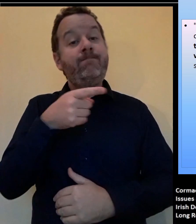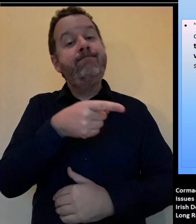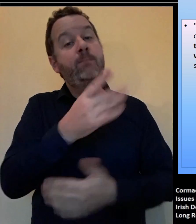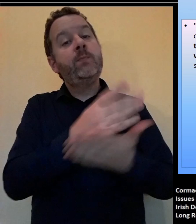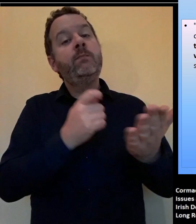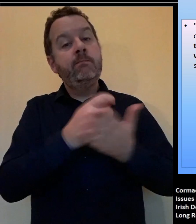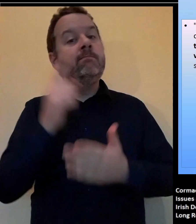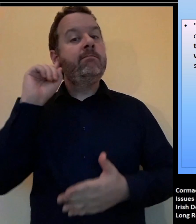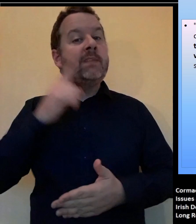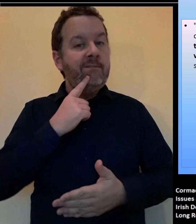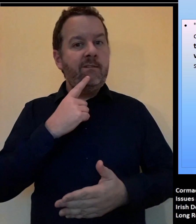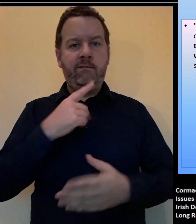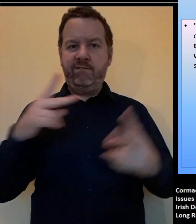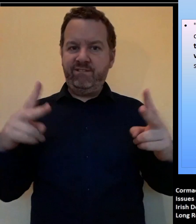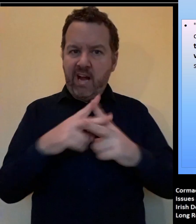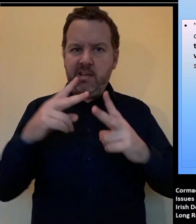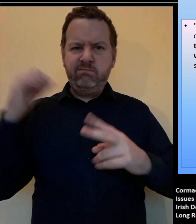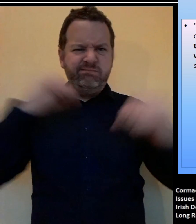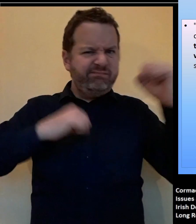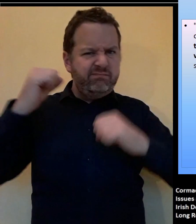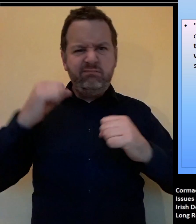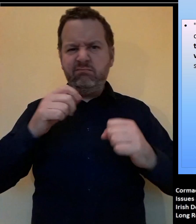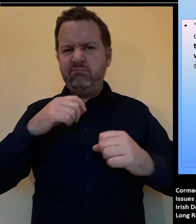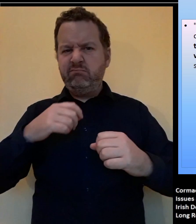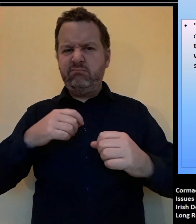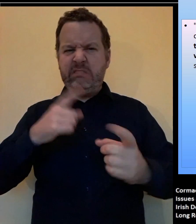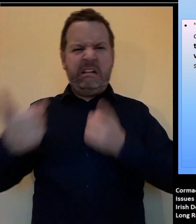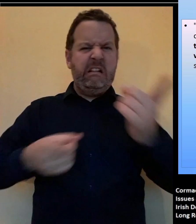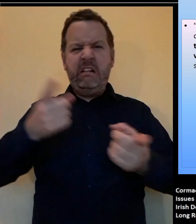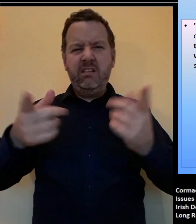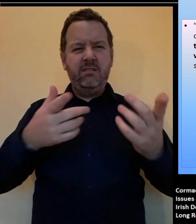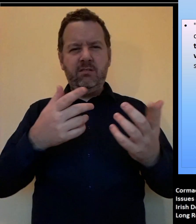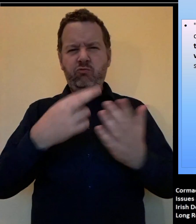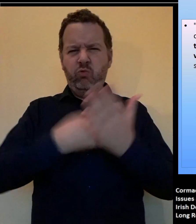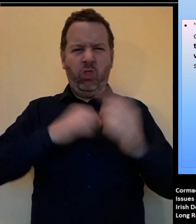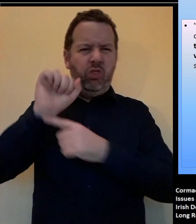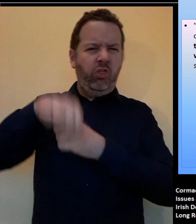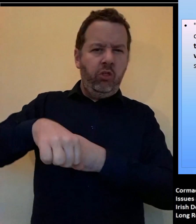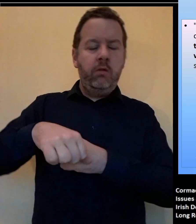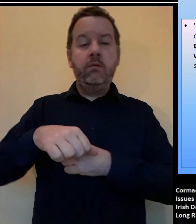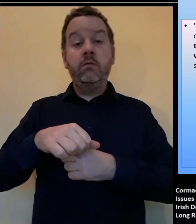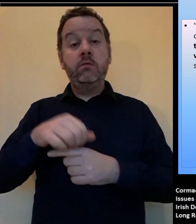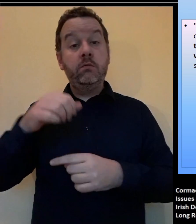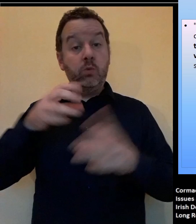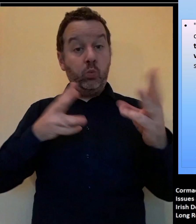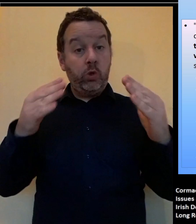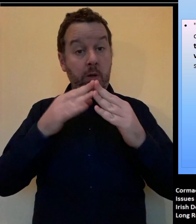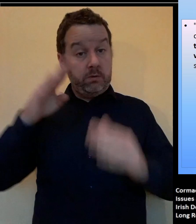but we do see examples of rule breaking and violent behavior,